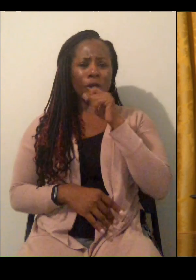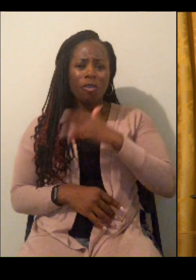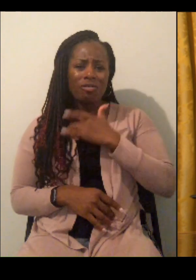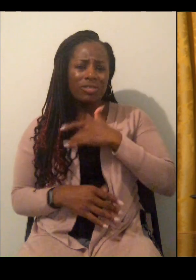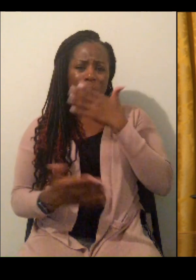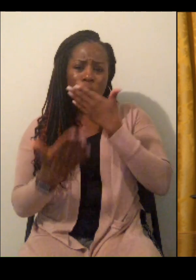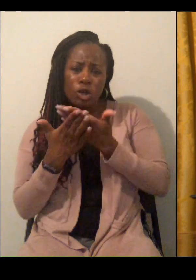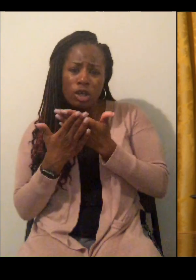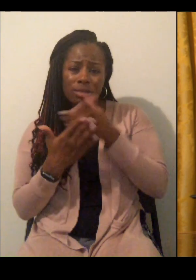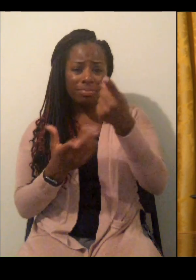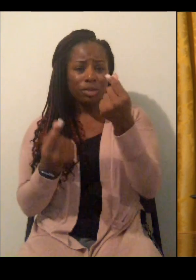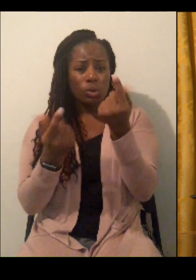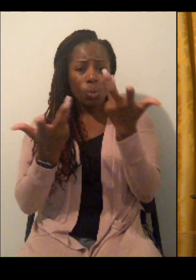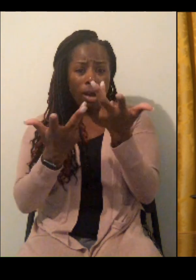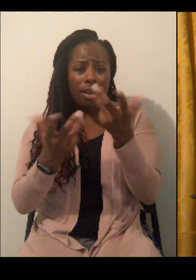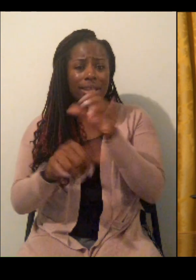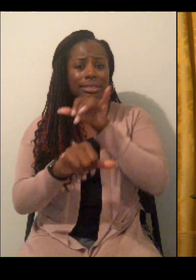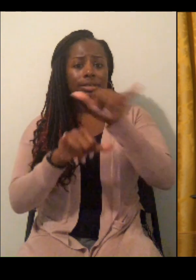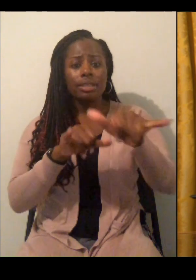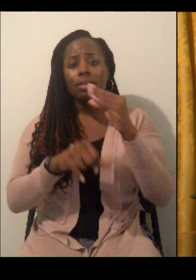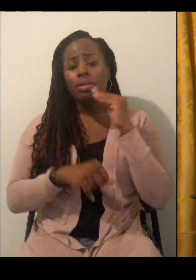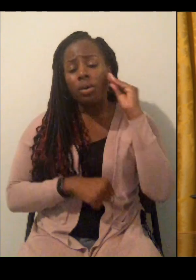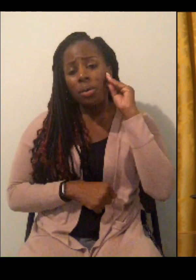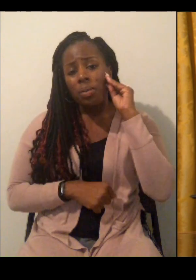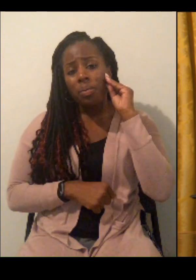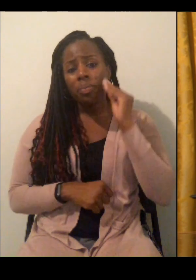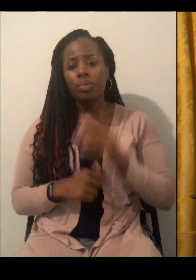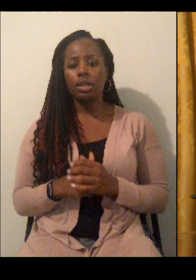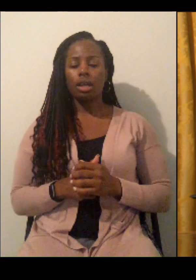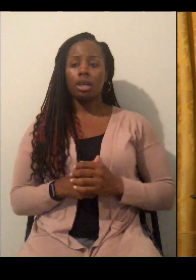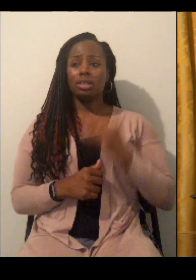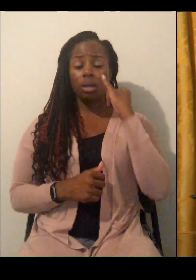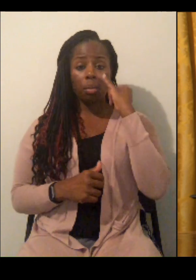that working Americans impacted by the virus can stay home without fear of